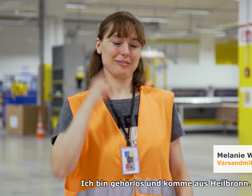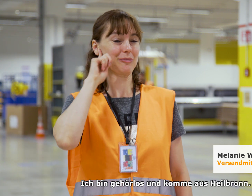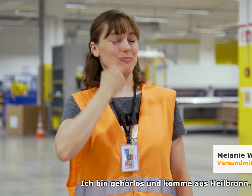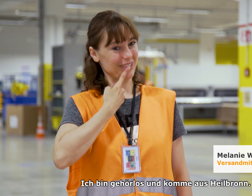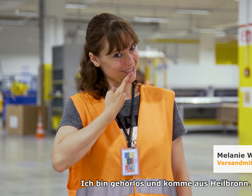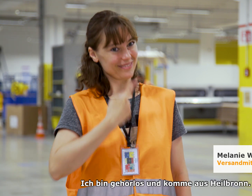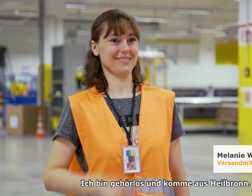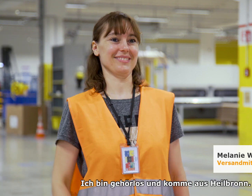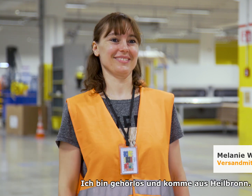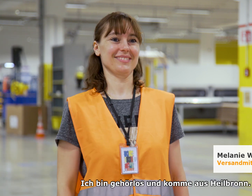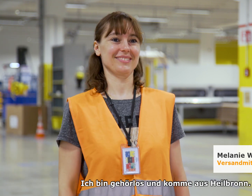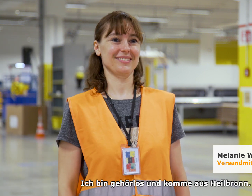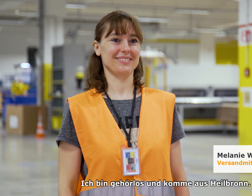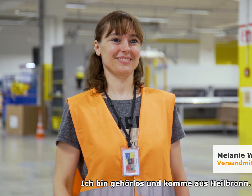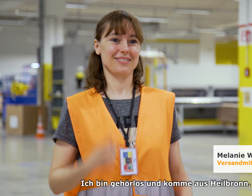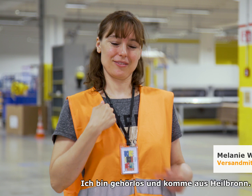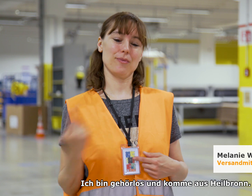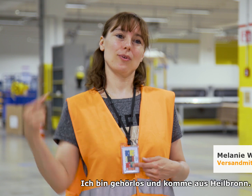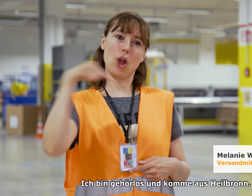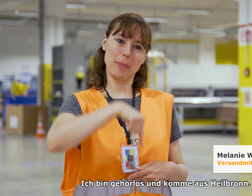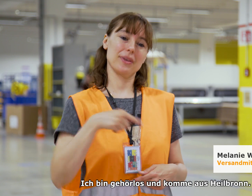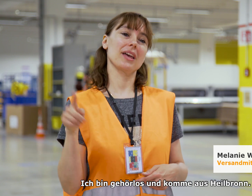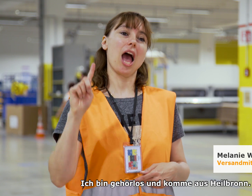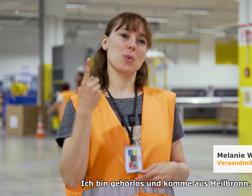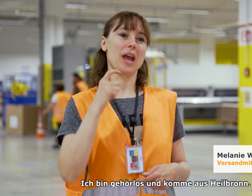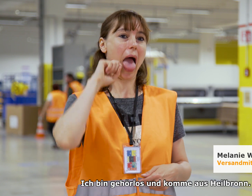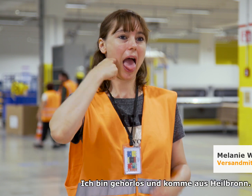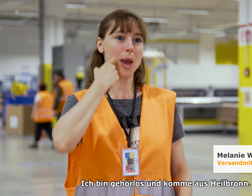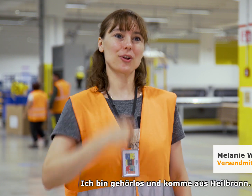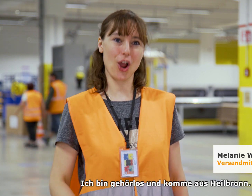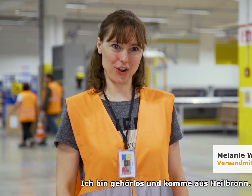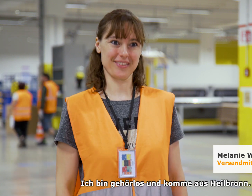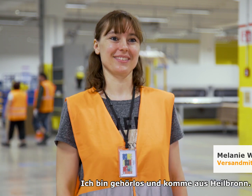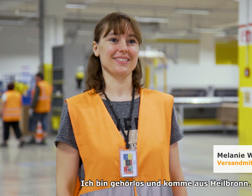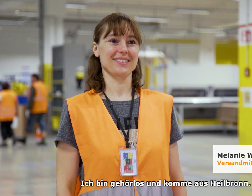I'm deaf and come from Heilbronn, Germany.